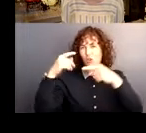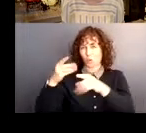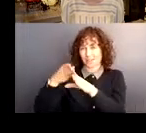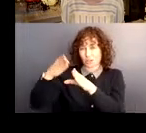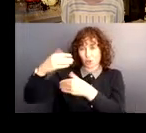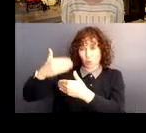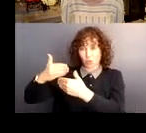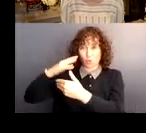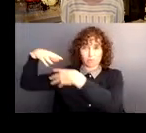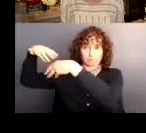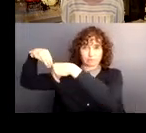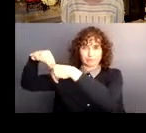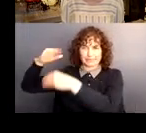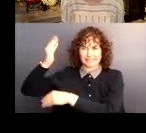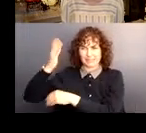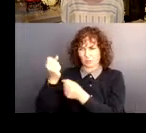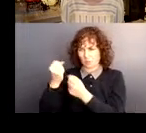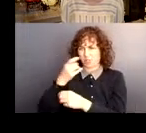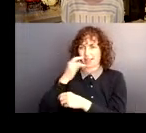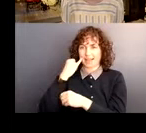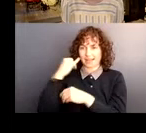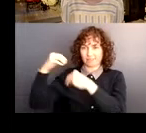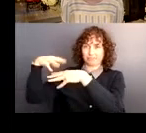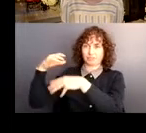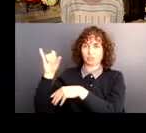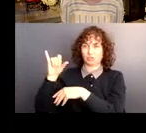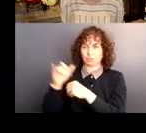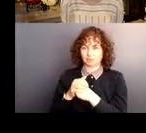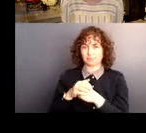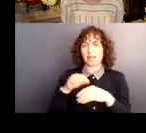because it seems like excessive light access to materials on shelf.